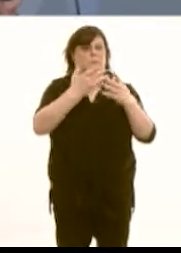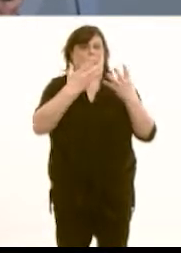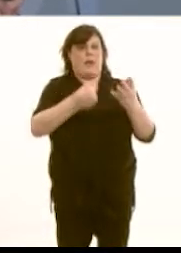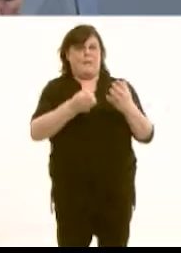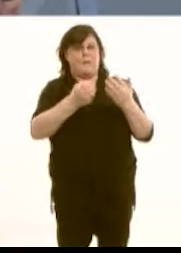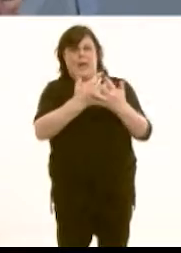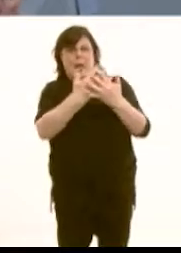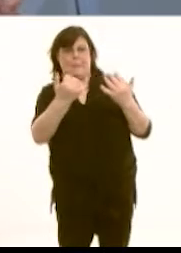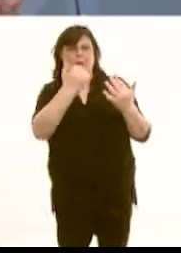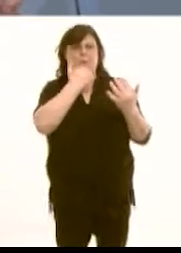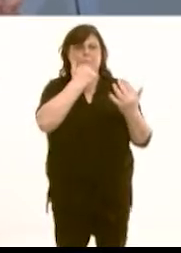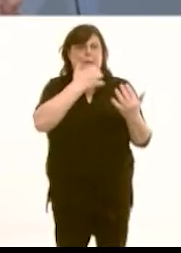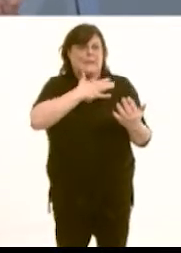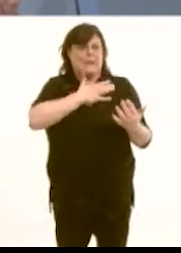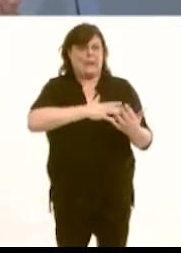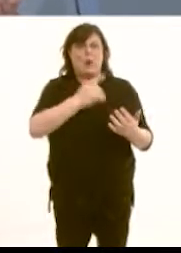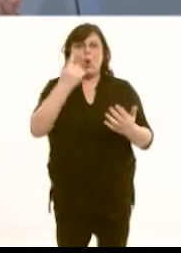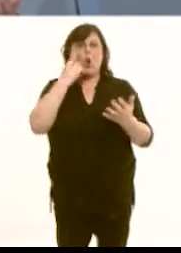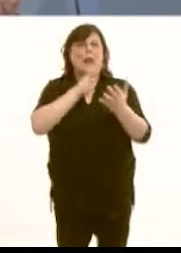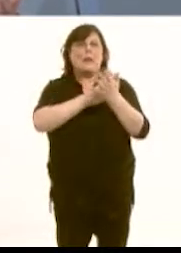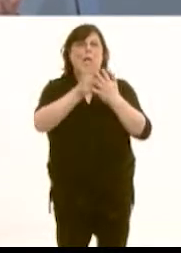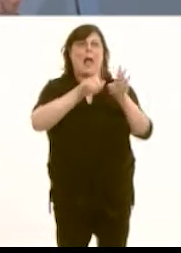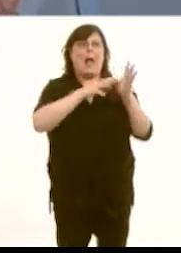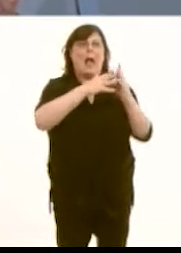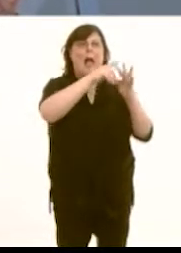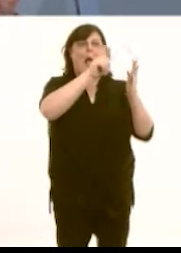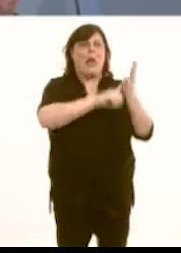When you look at Hywel Dda, their numbers are 15 per cent of that bench line.